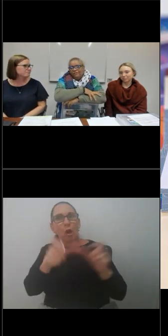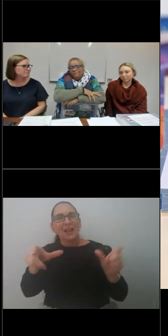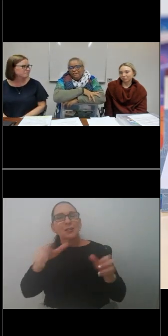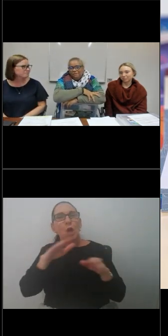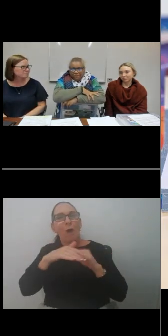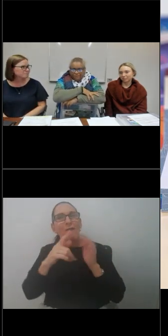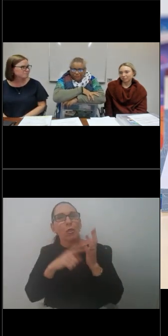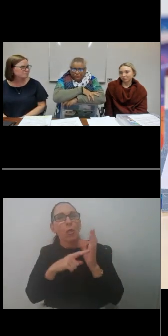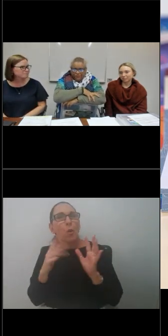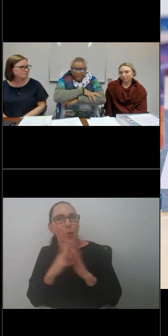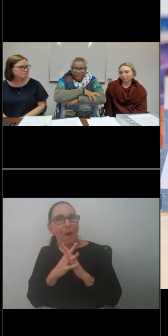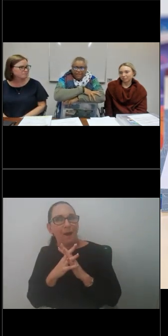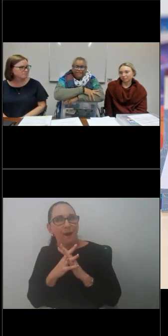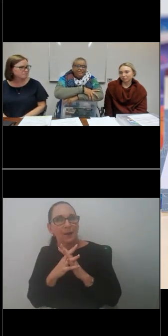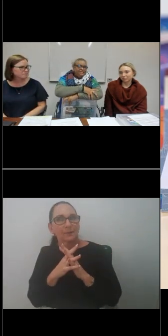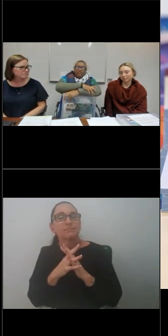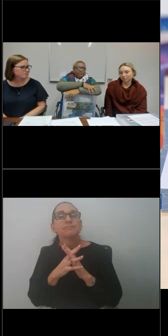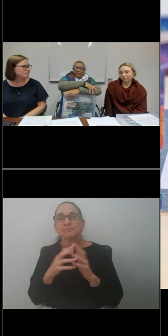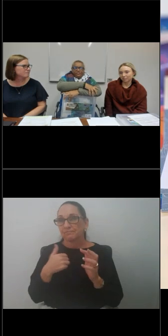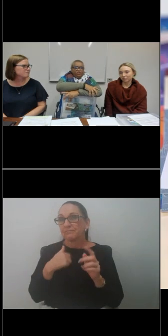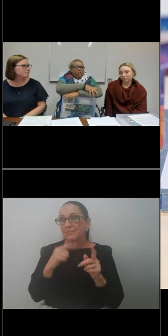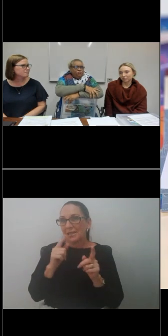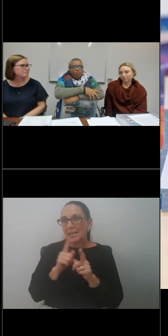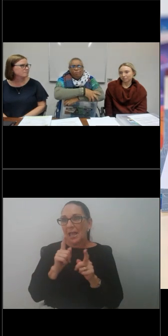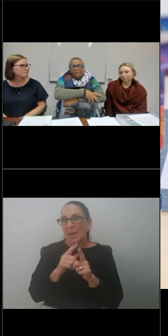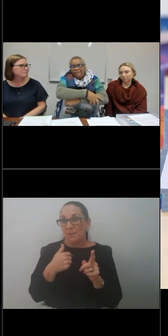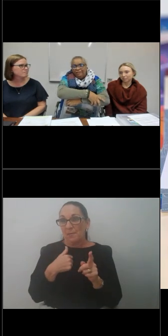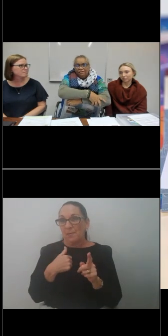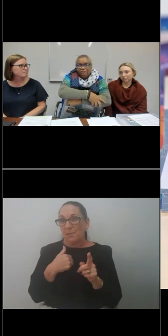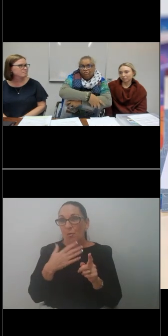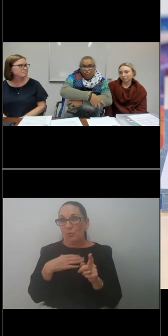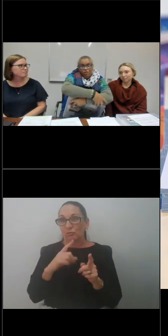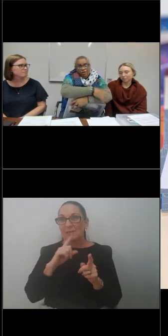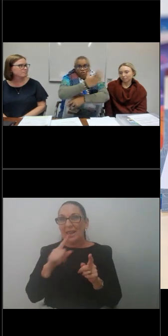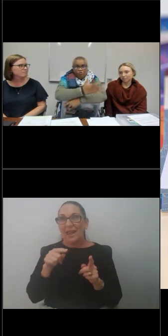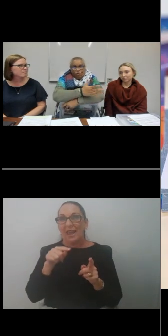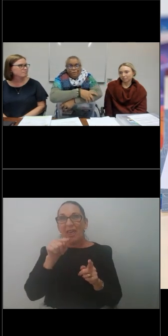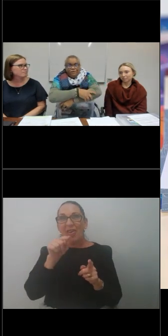explain to people too is this is not designed as a cultural competency cultural cultural competency